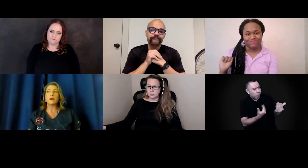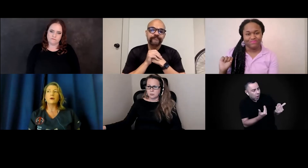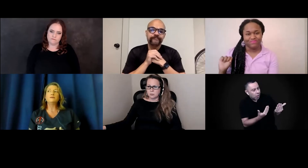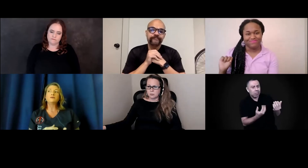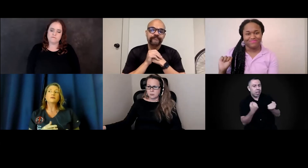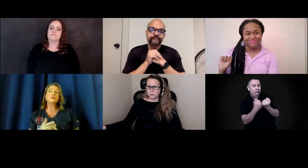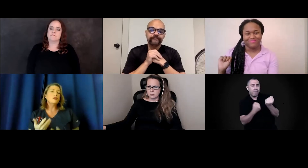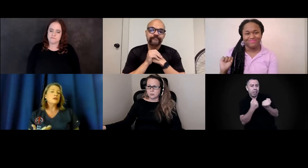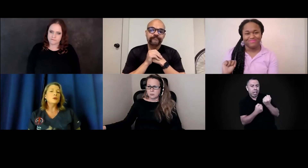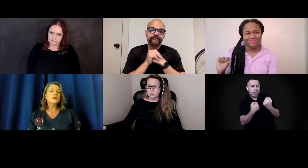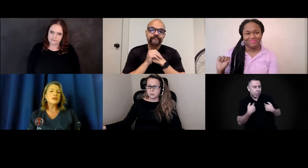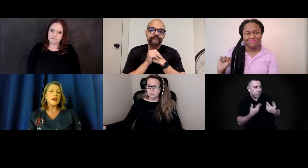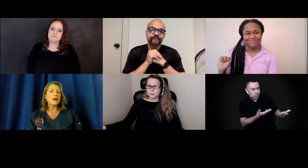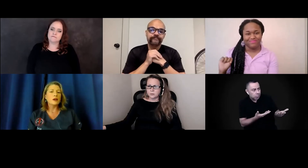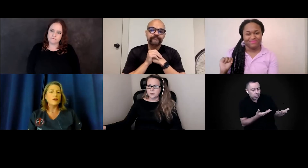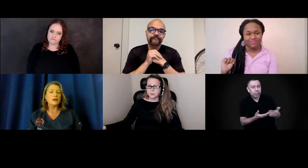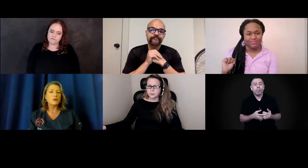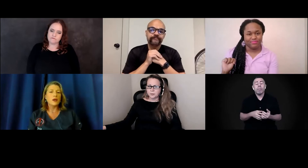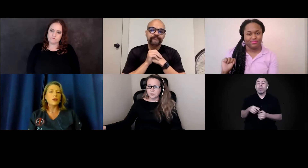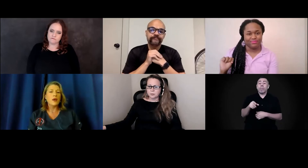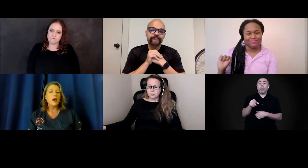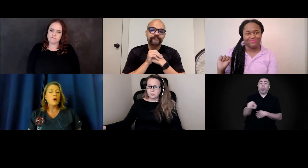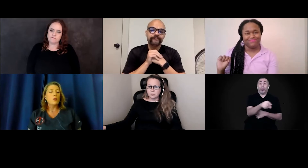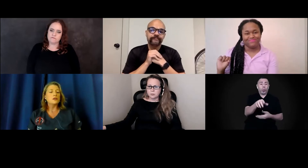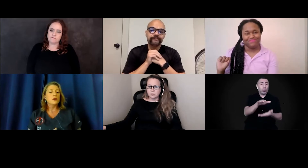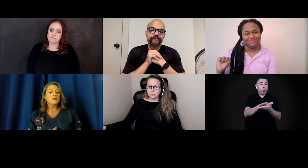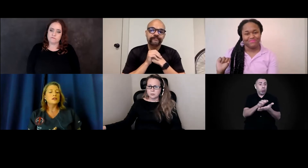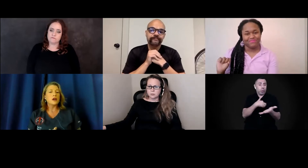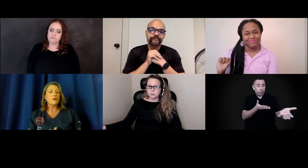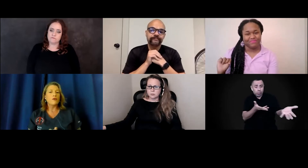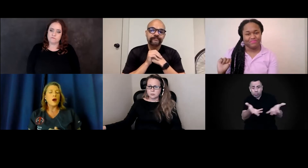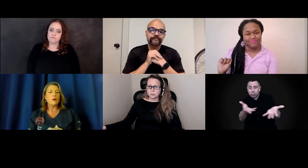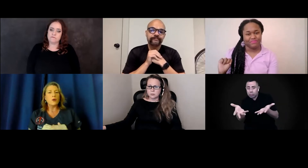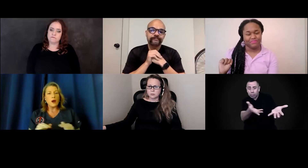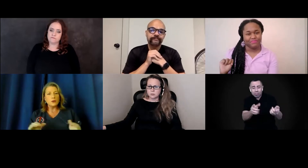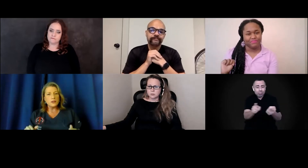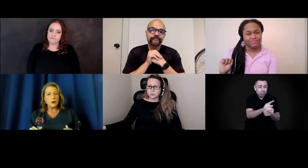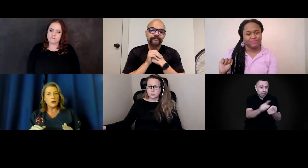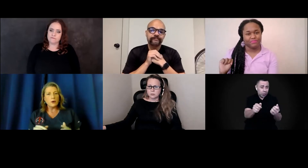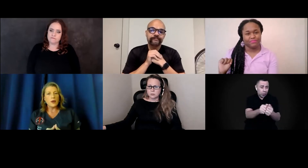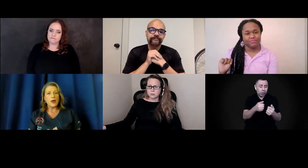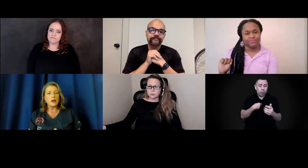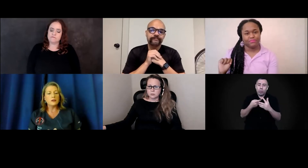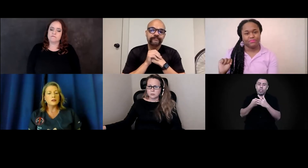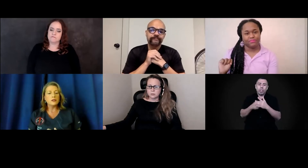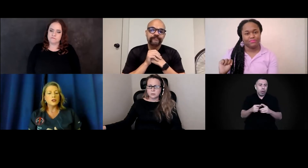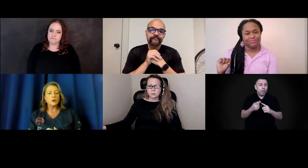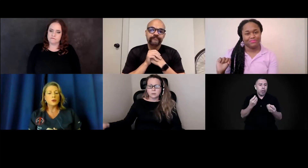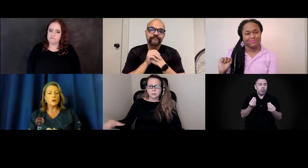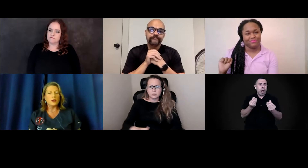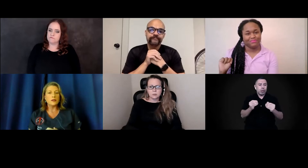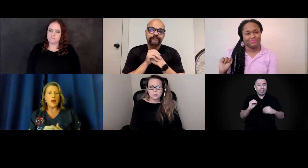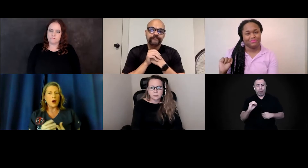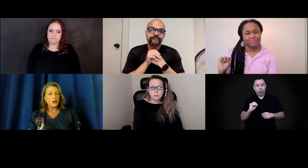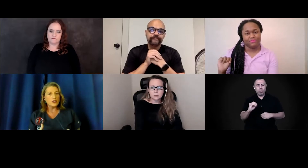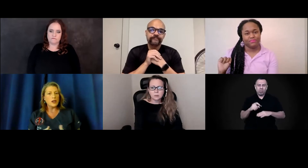So the schools I interface, we sort of start from ground zero and do some outreach and